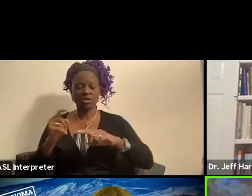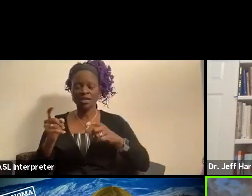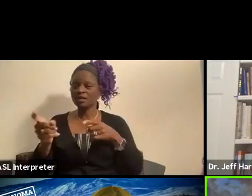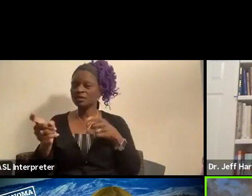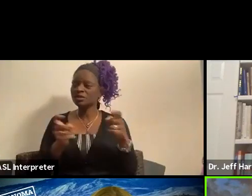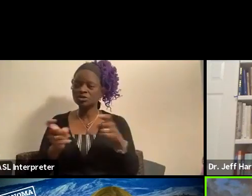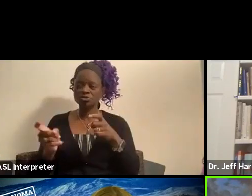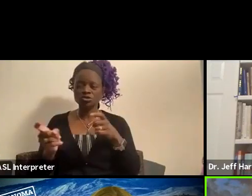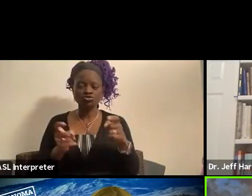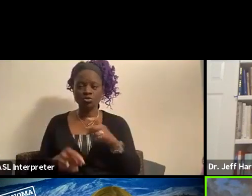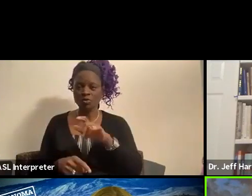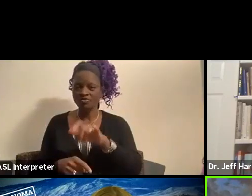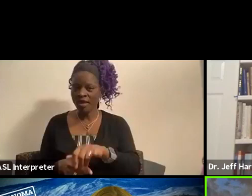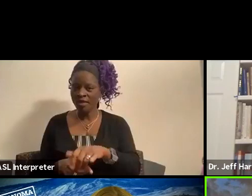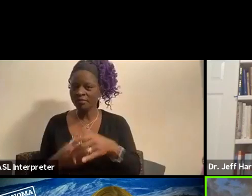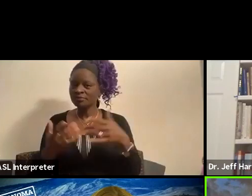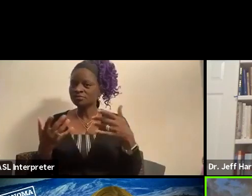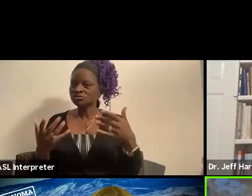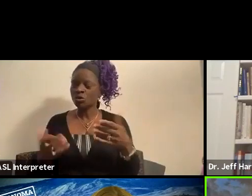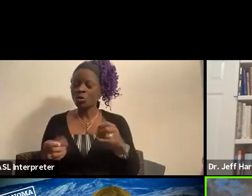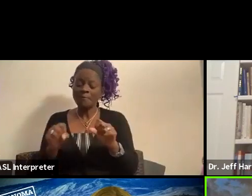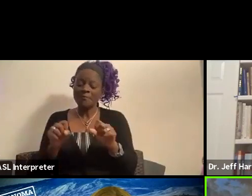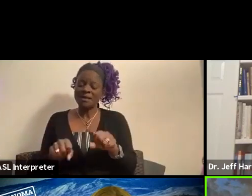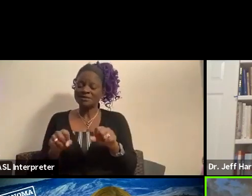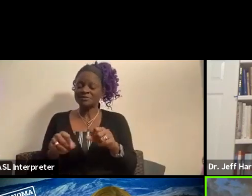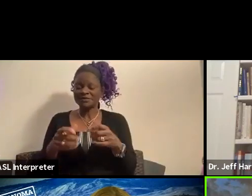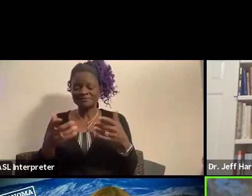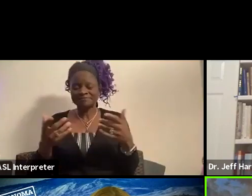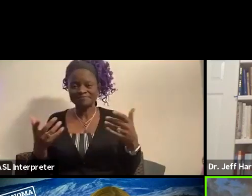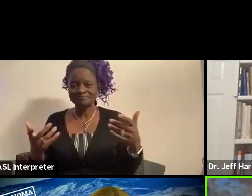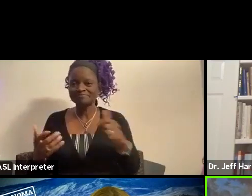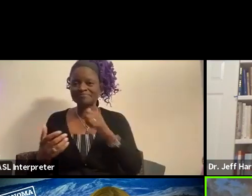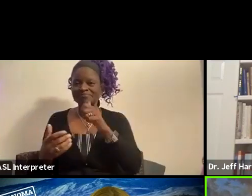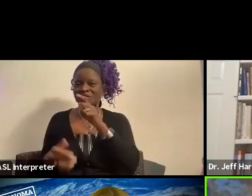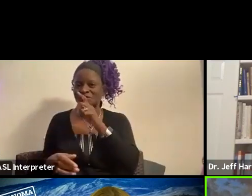by the time graduation rolls around where we are still in terrible metrics.